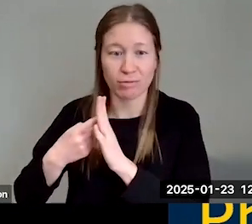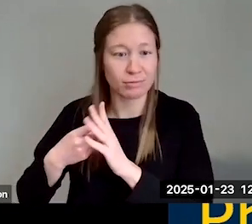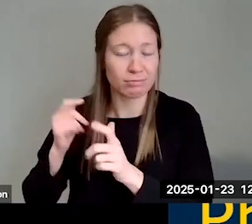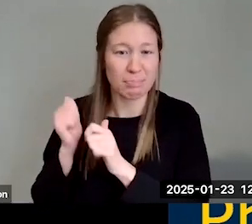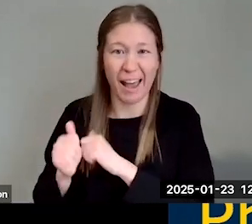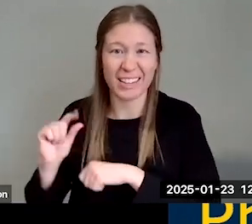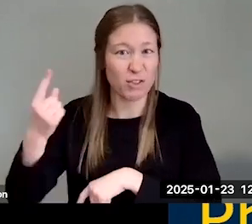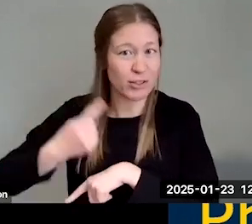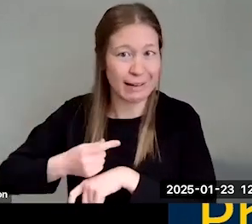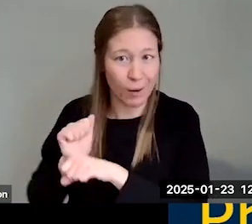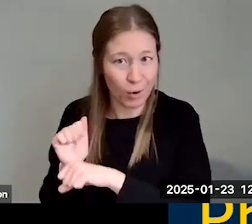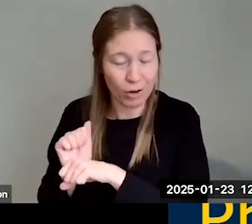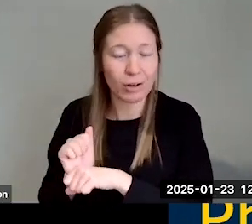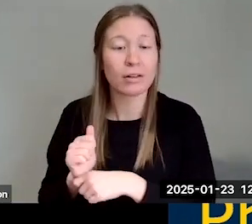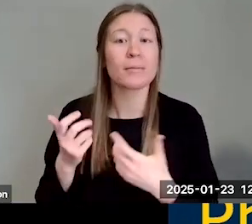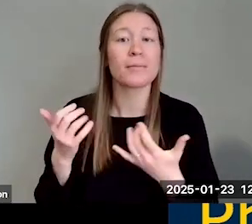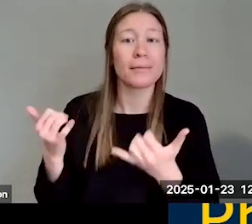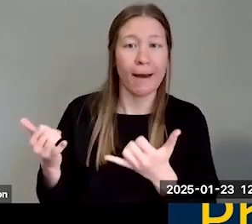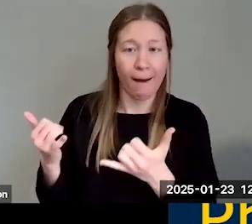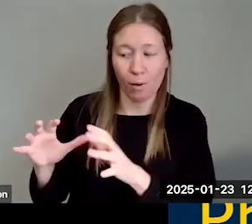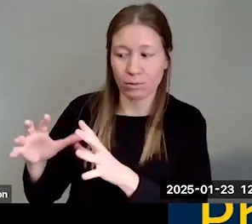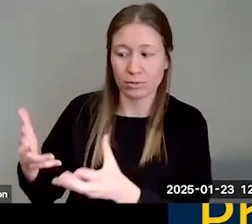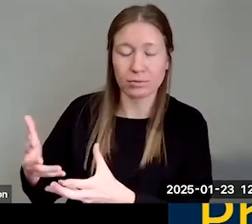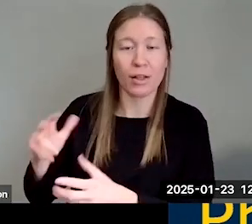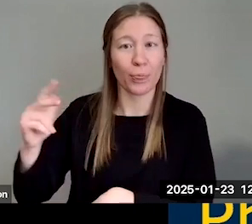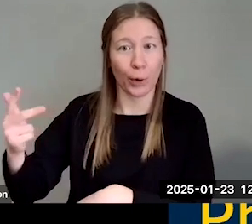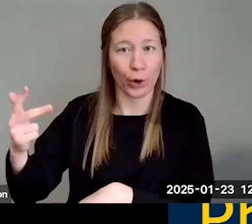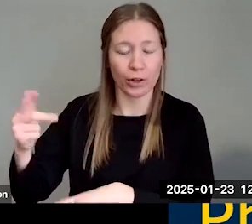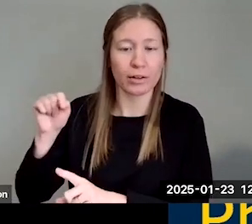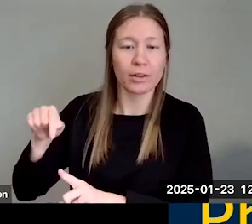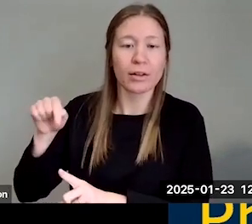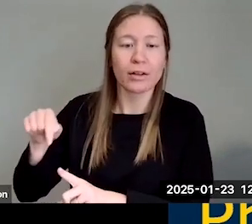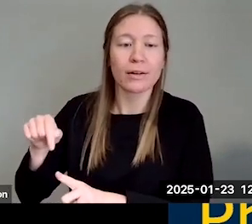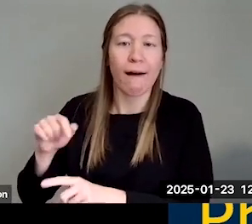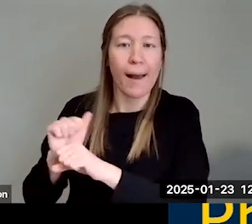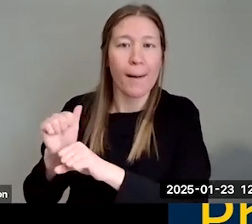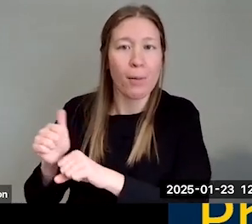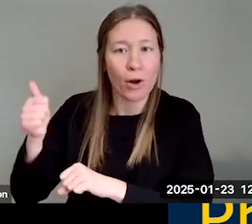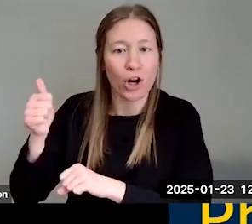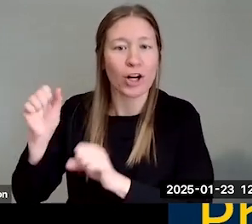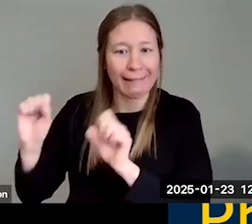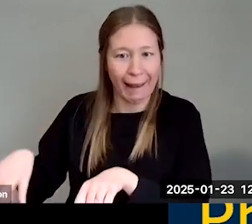an employer can make disability-related inquiries and require medical examinations